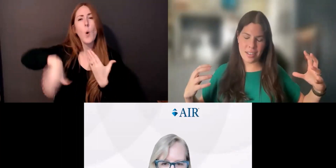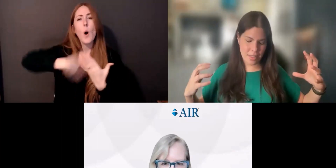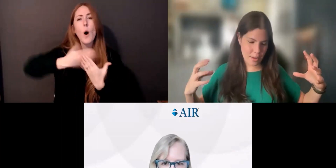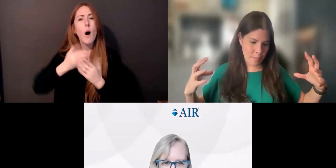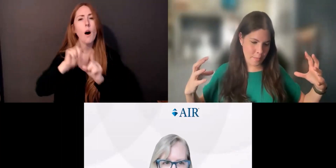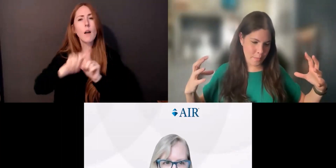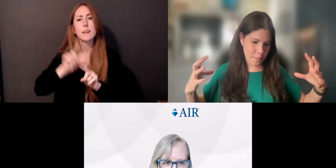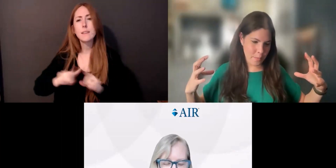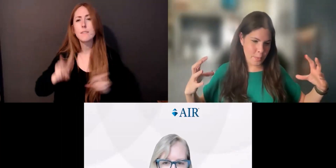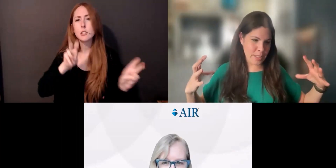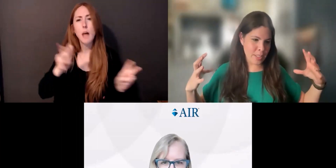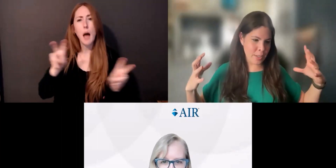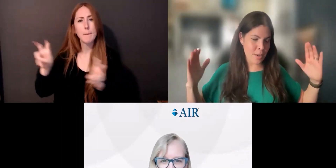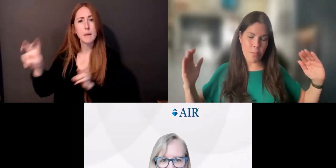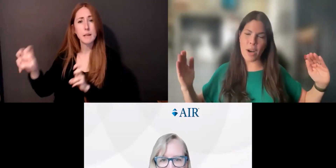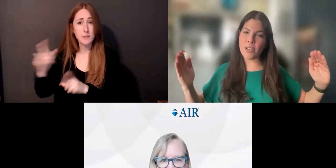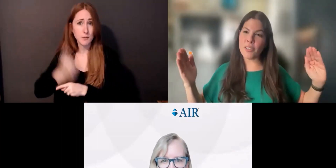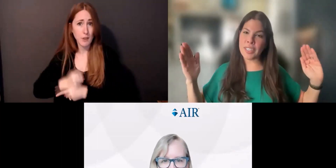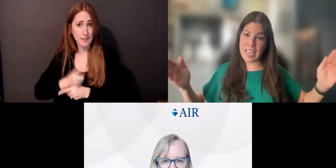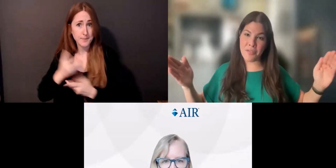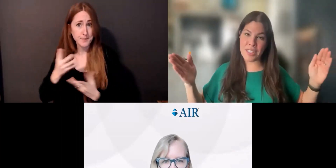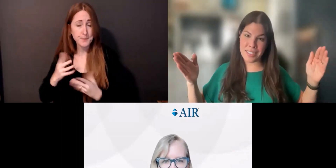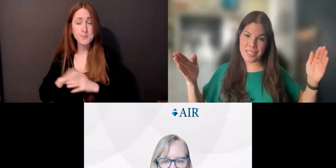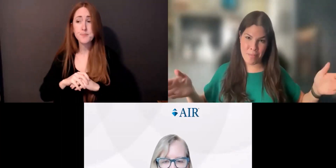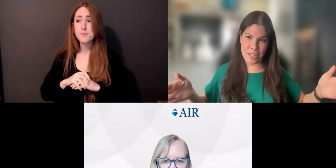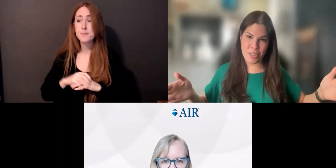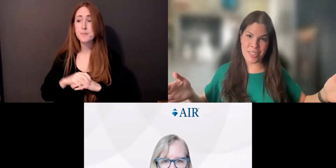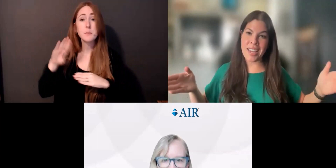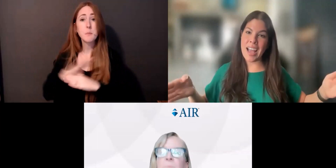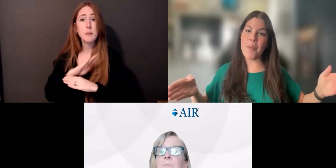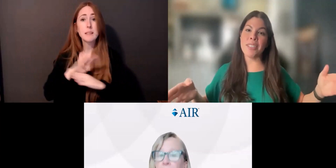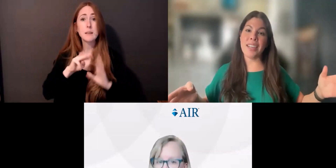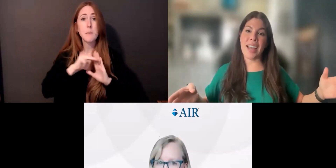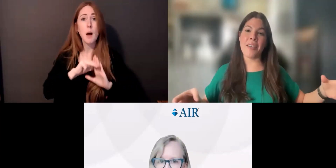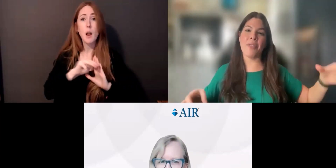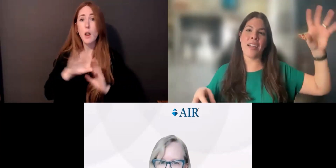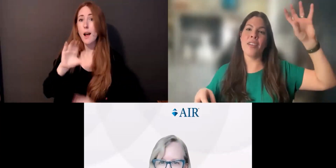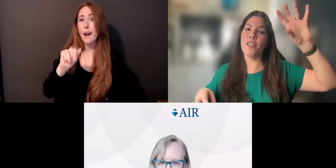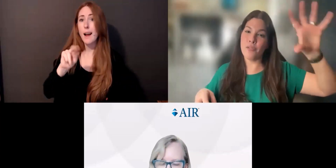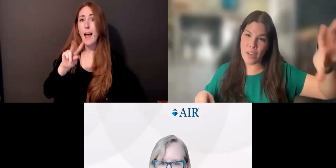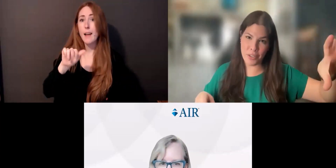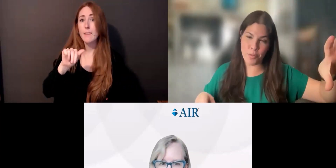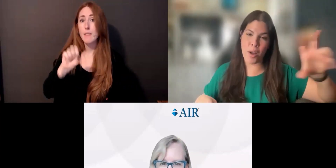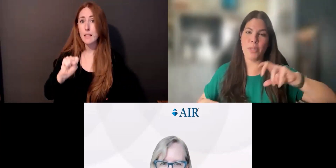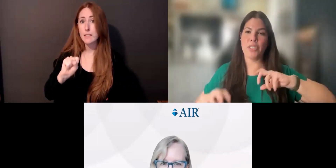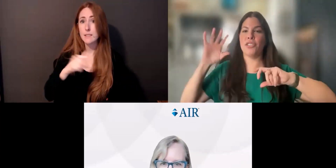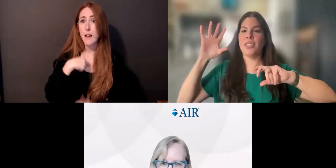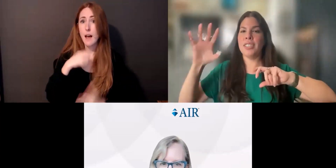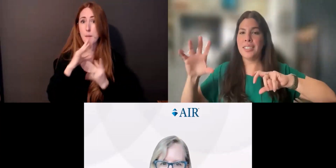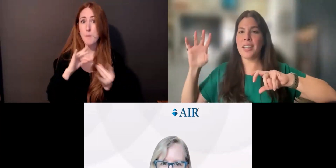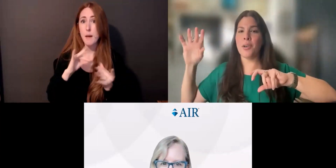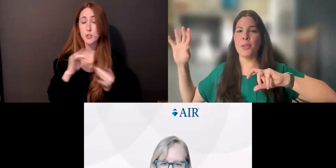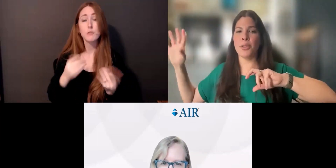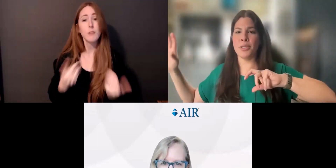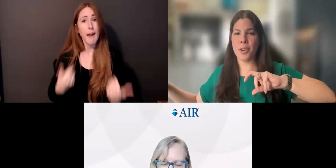The Business Model Canvas that I mentioned happens to have that value proposition, stakeholders,